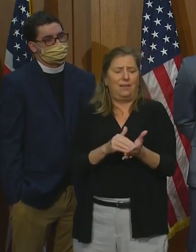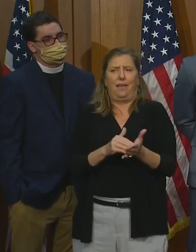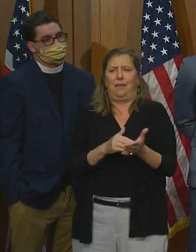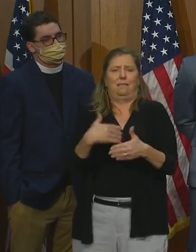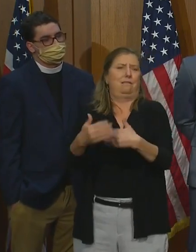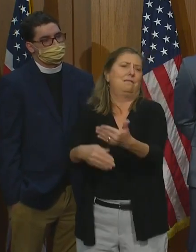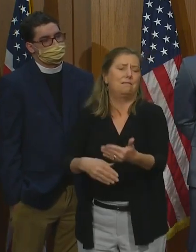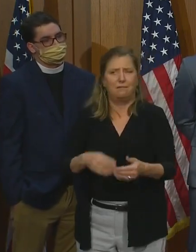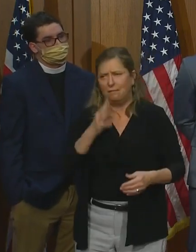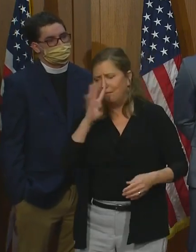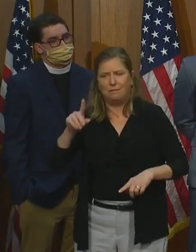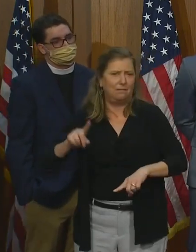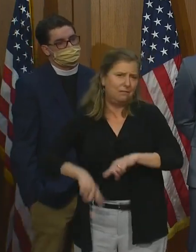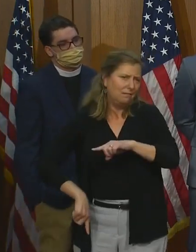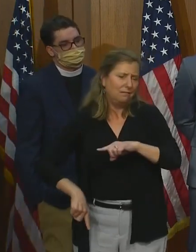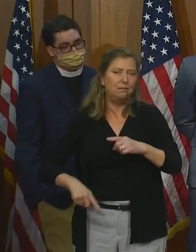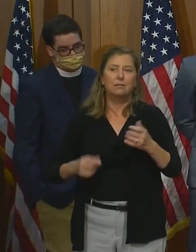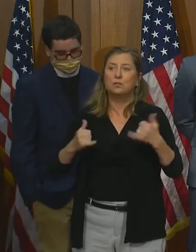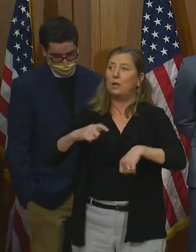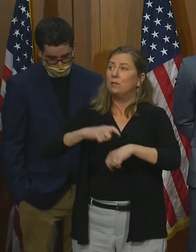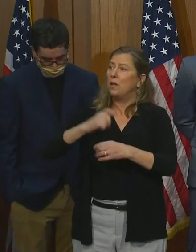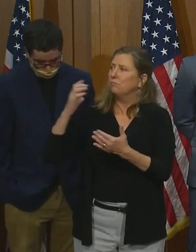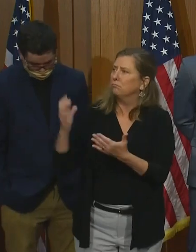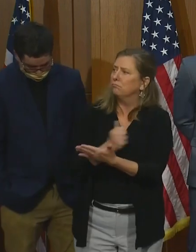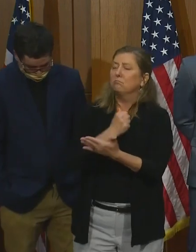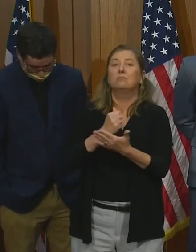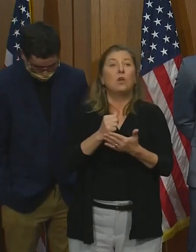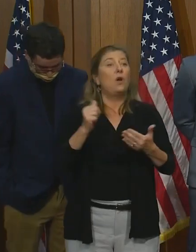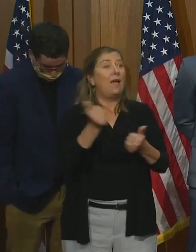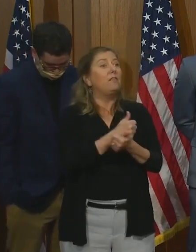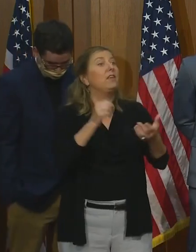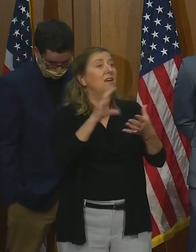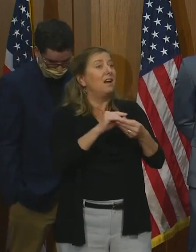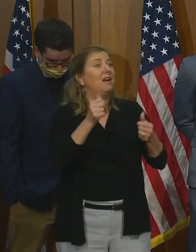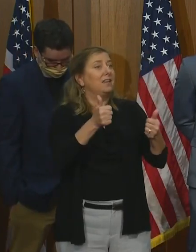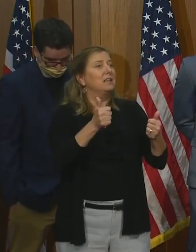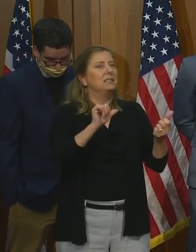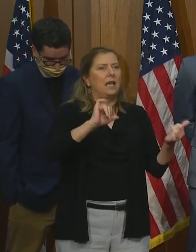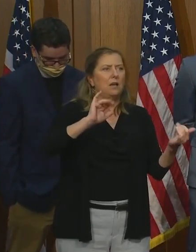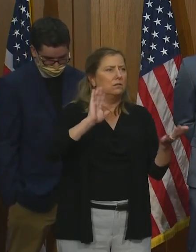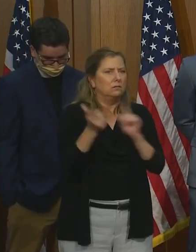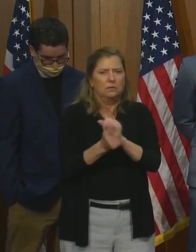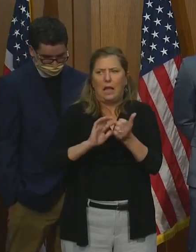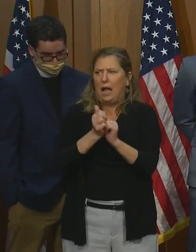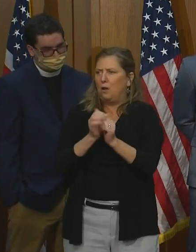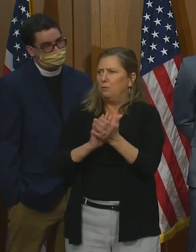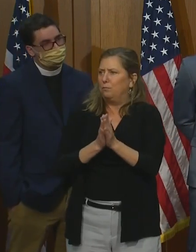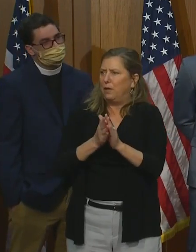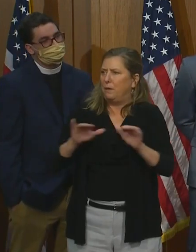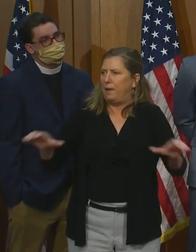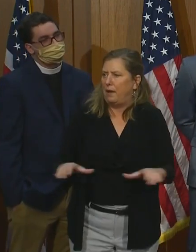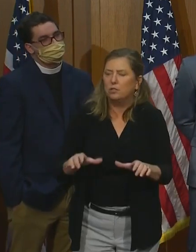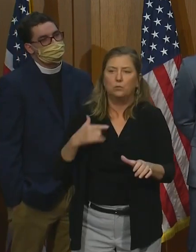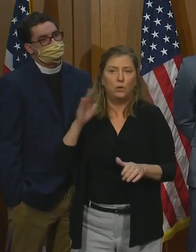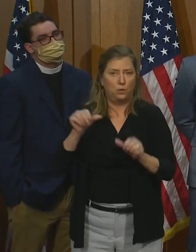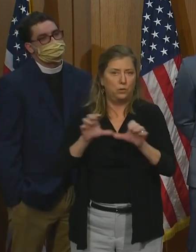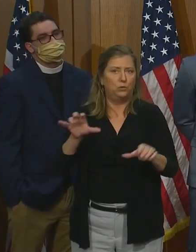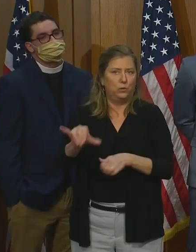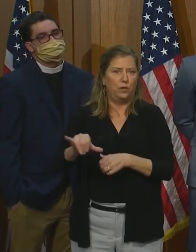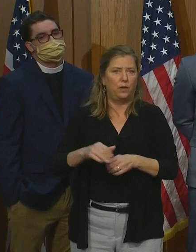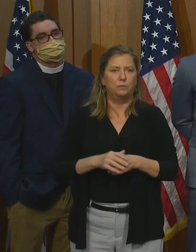I WOULD CAN WITH NOT IN THE BUT